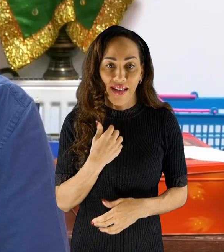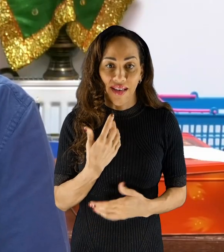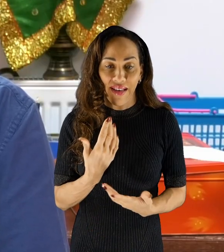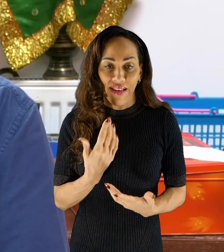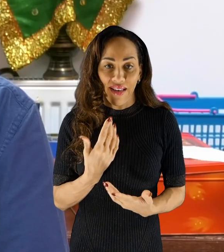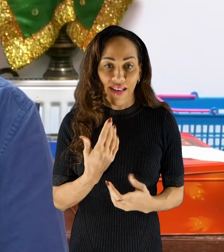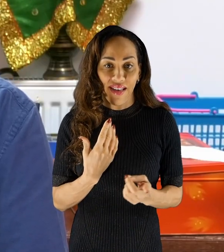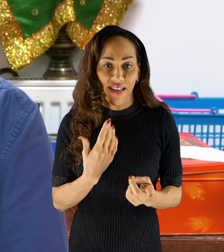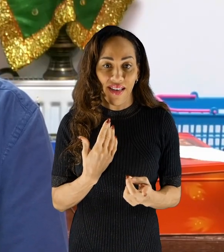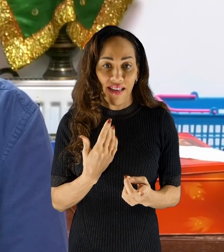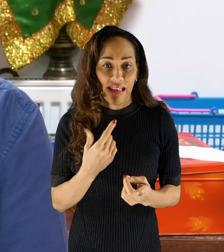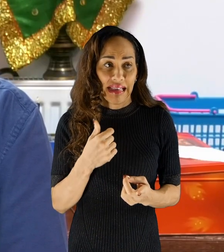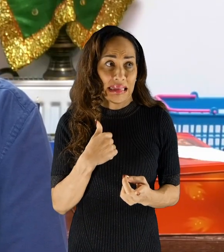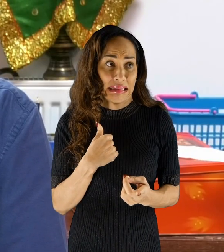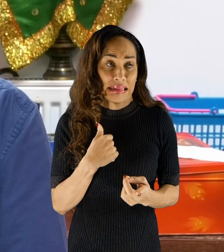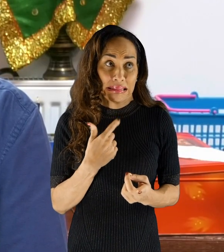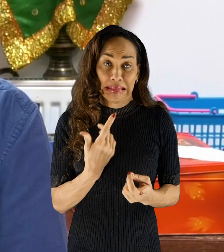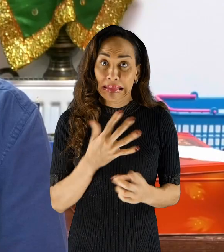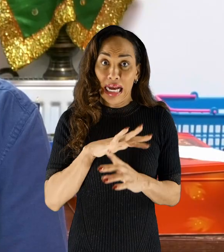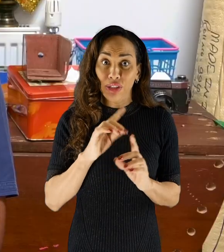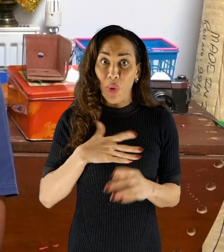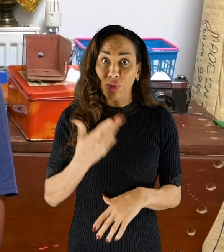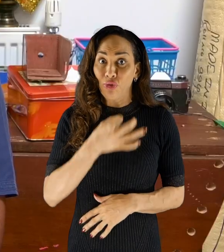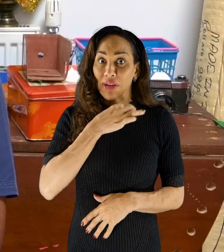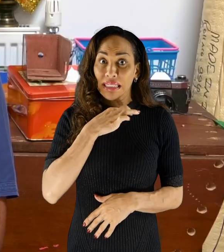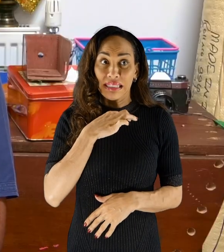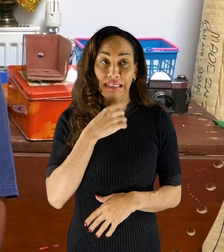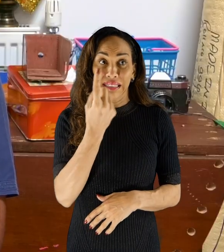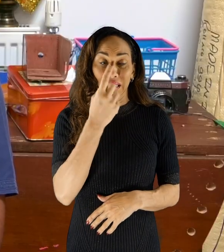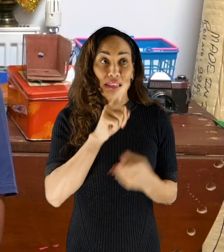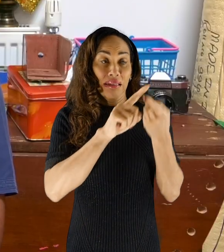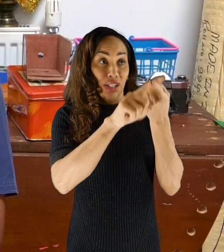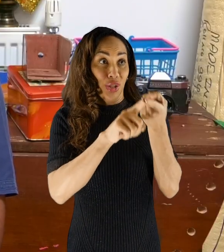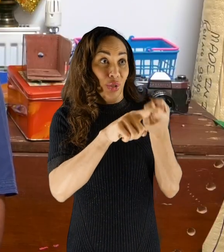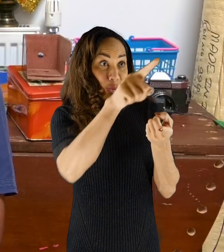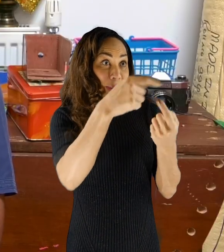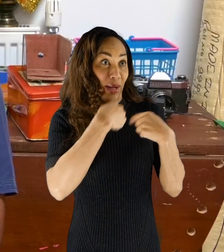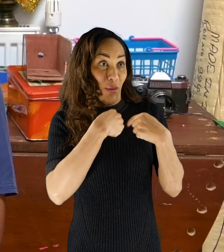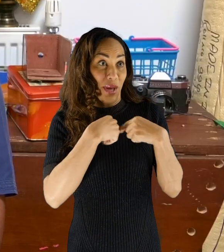I'd probably be, I don't know, if I wasn't an artist I'd probably be a curator.